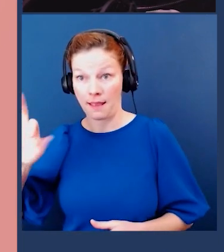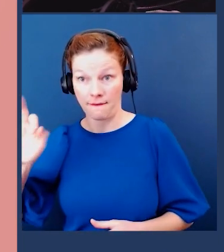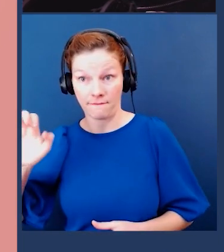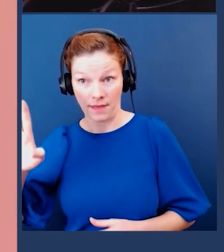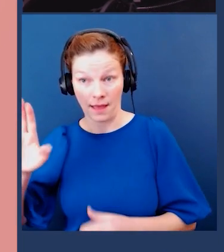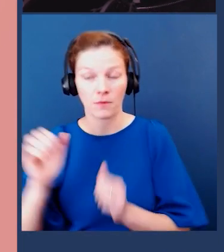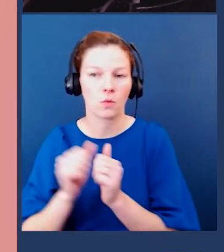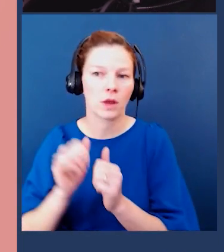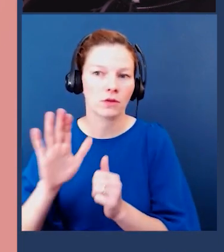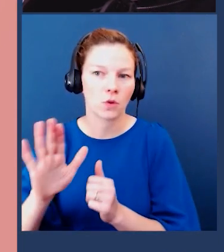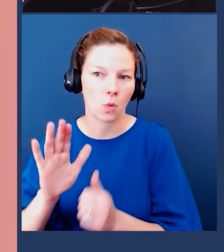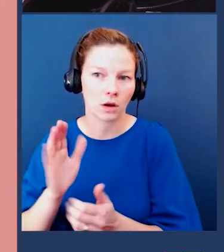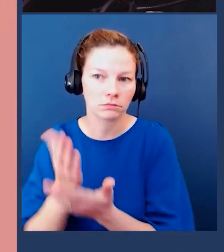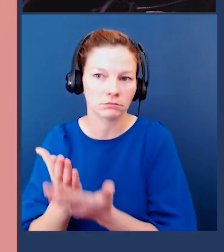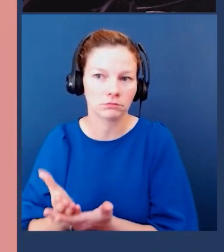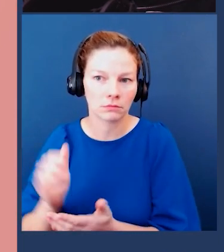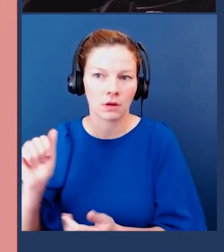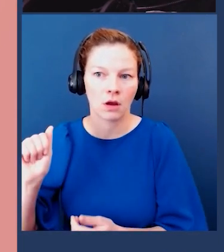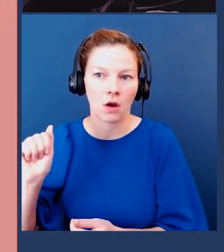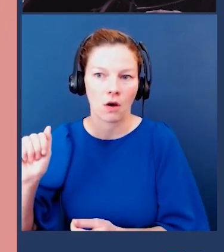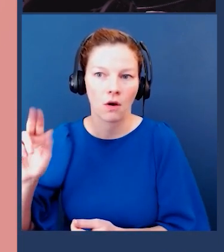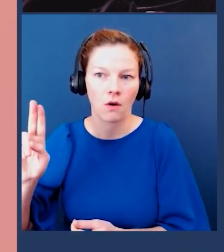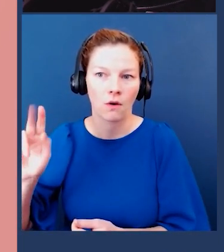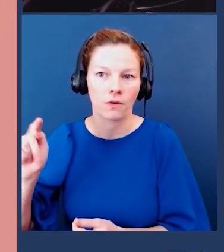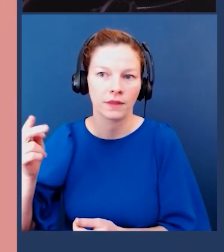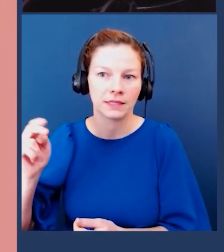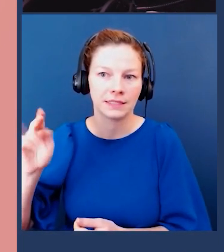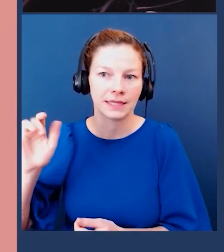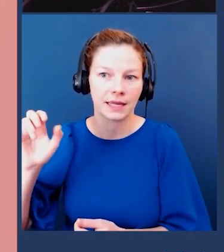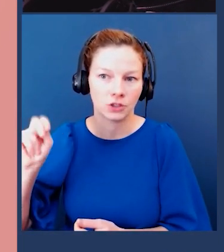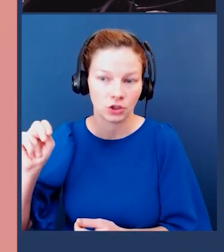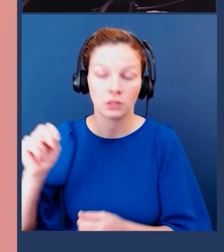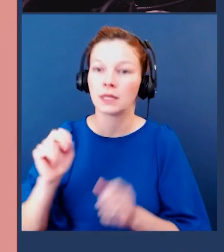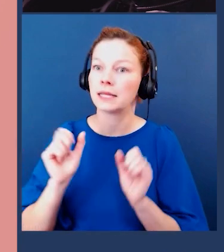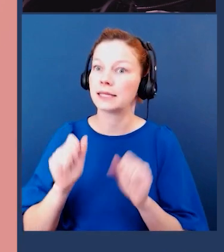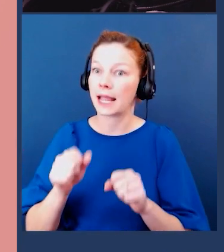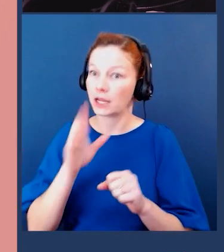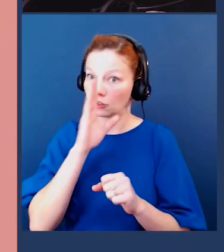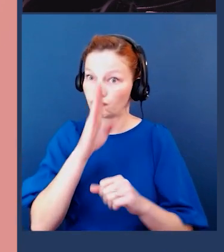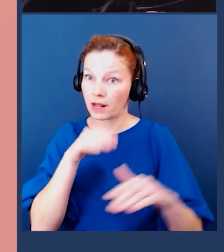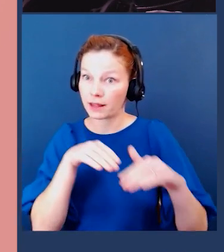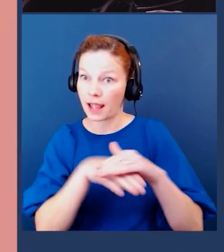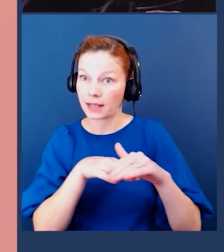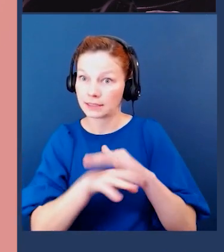provide authentication directly access the user data so you could provide, you know, public profile